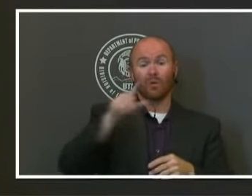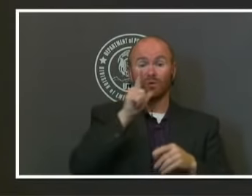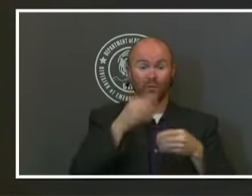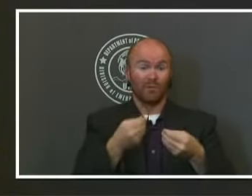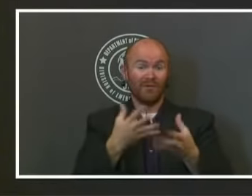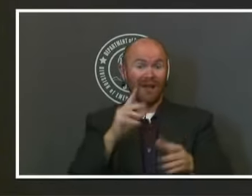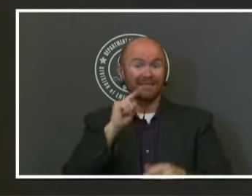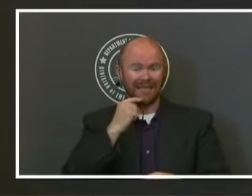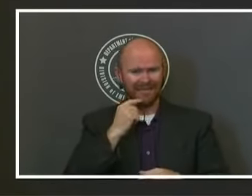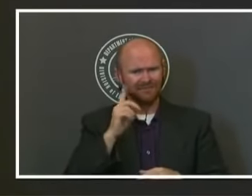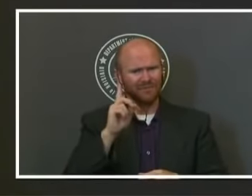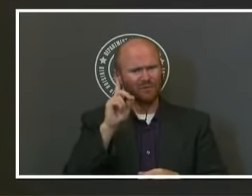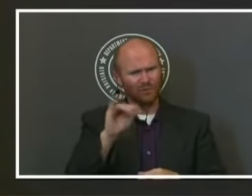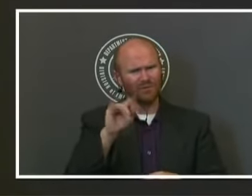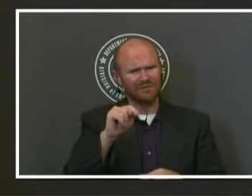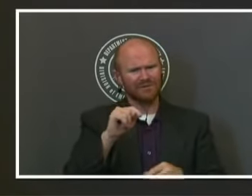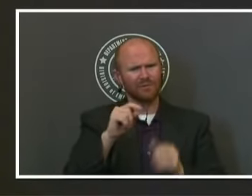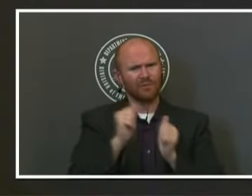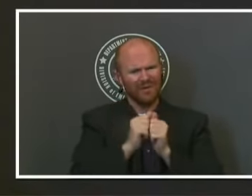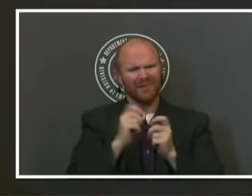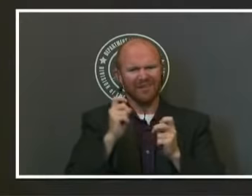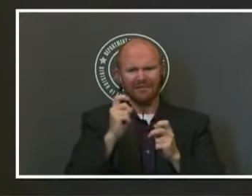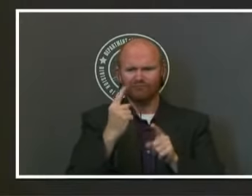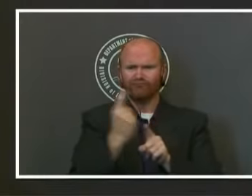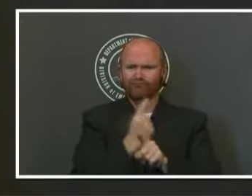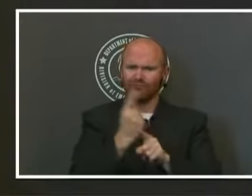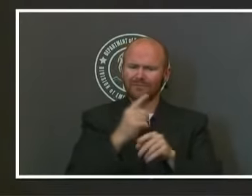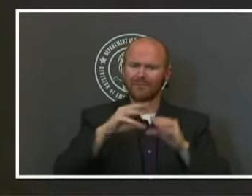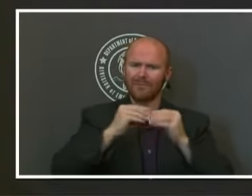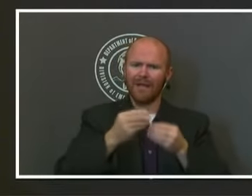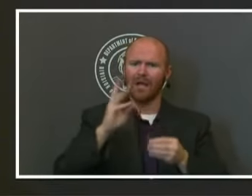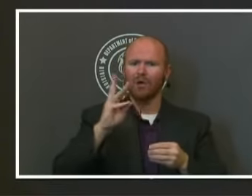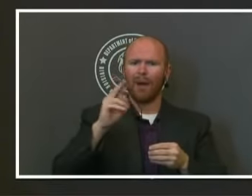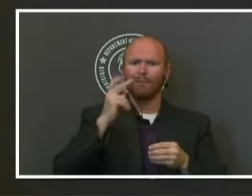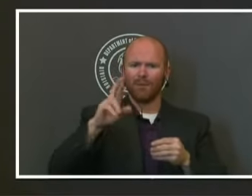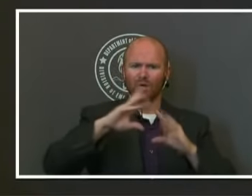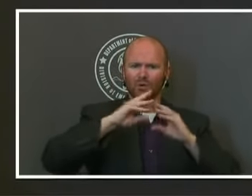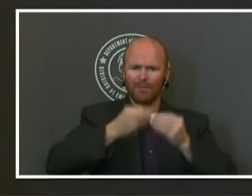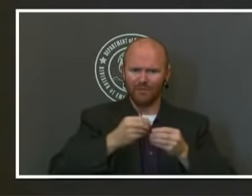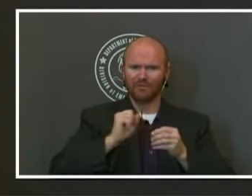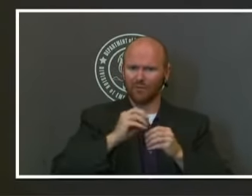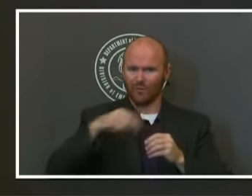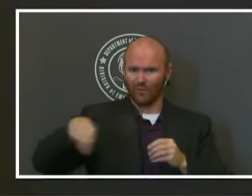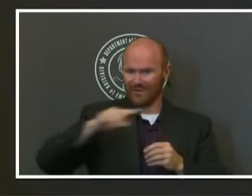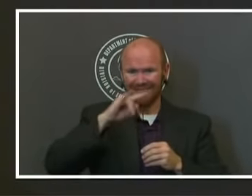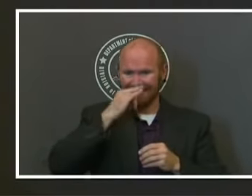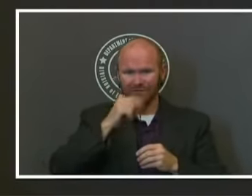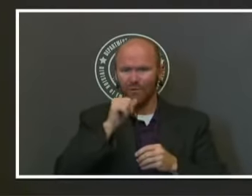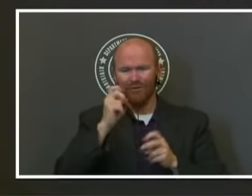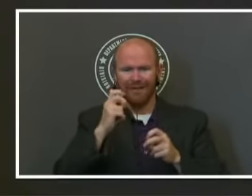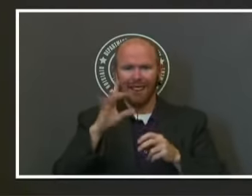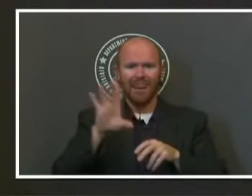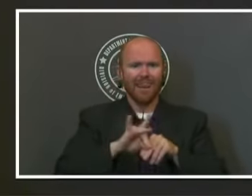to do so on and sanitize rappers